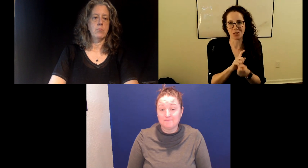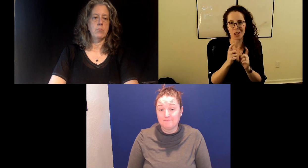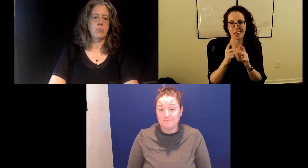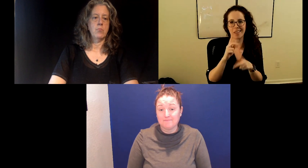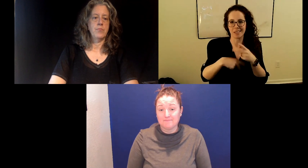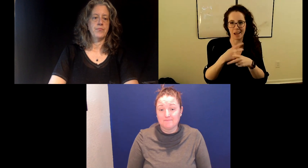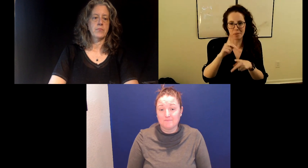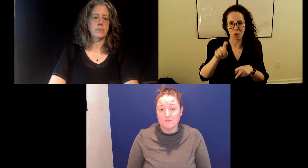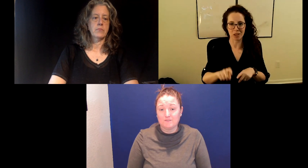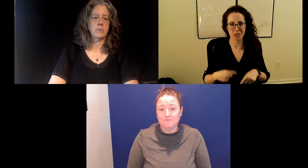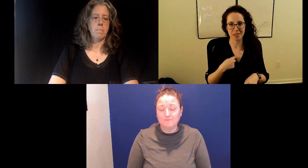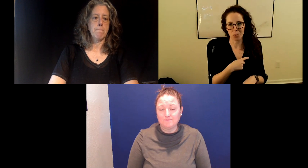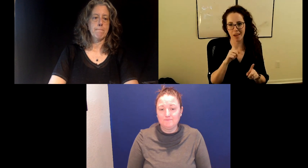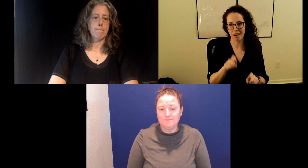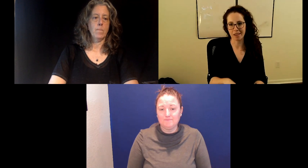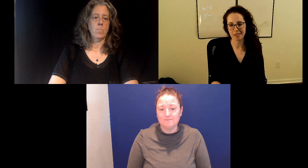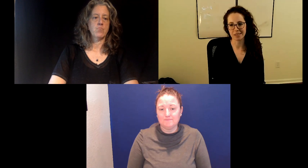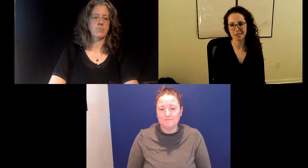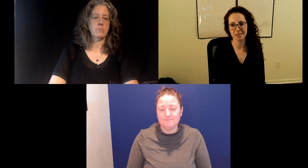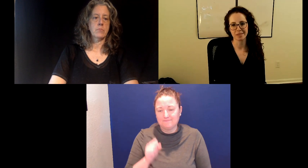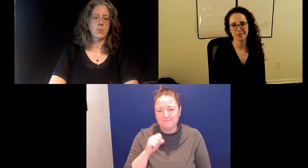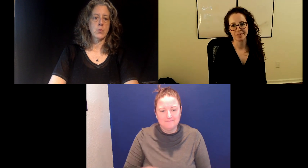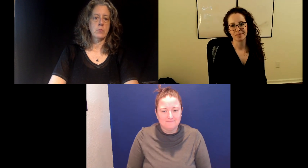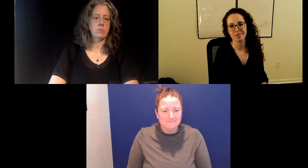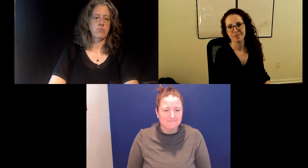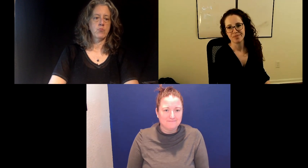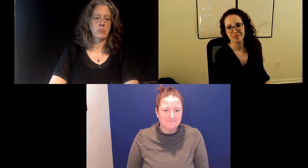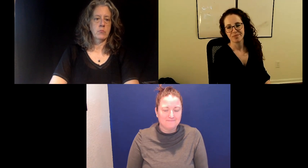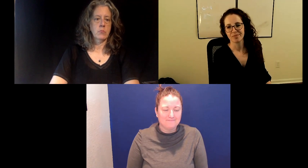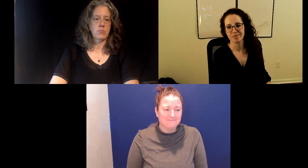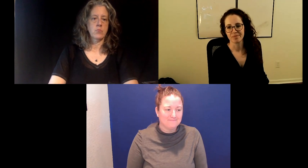question that goes along with it those are the kind of questions that we that are really good